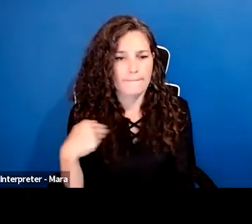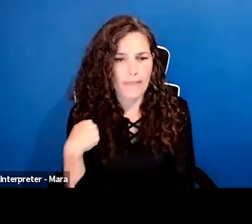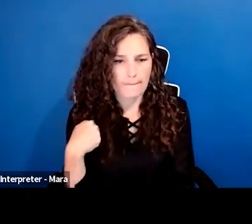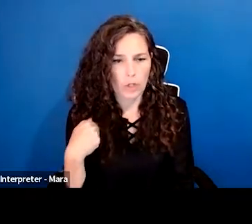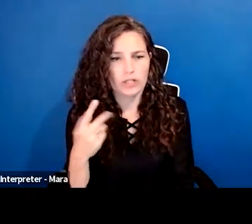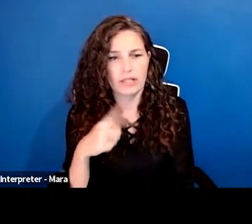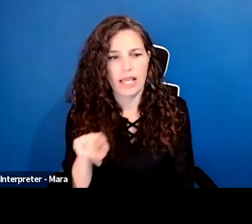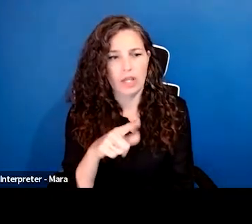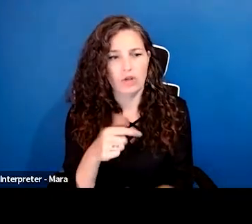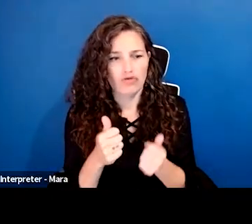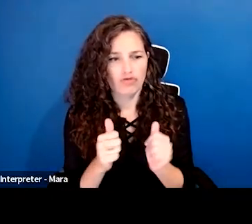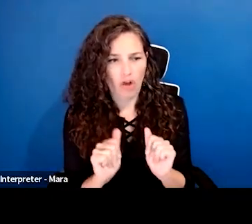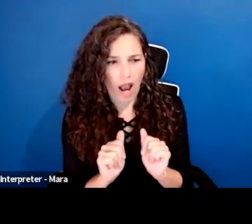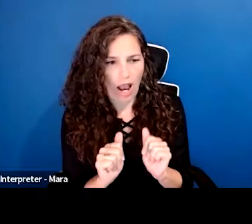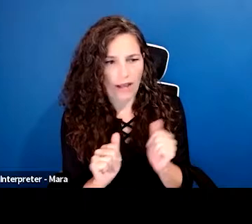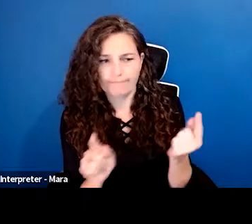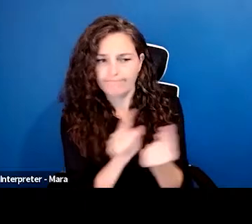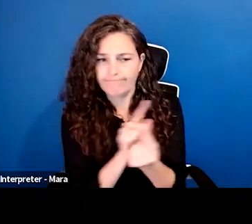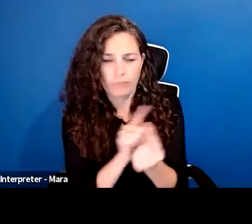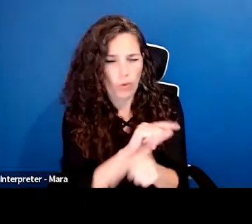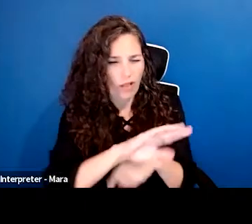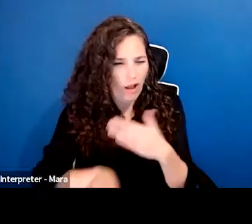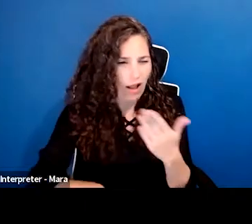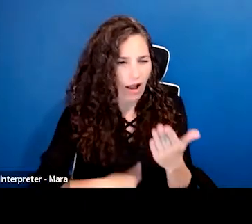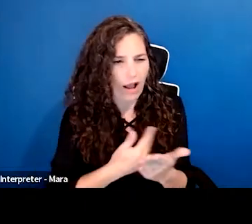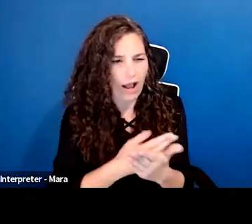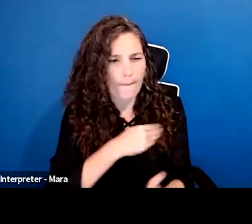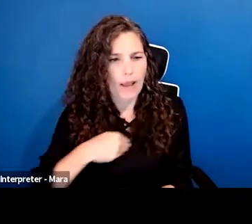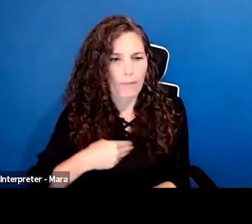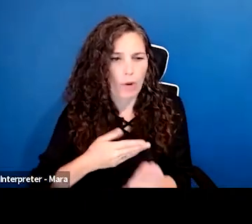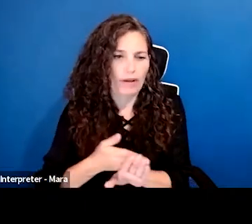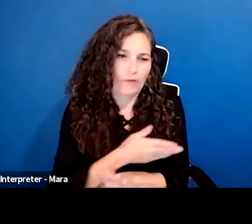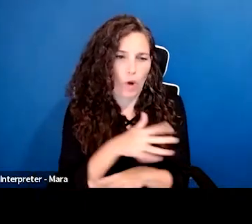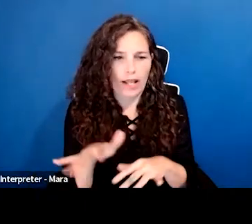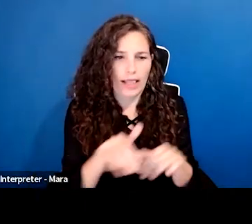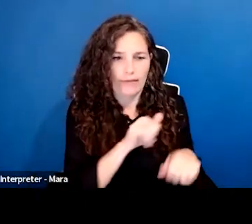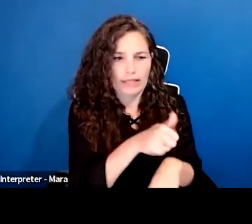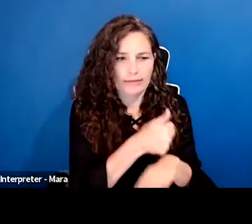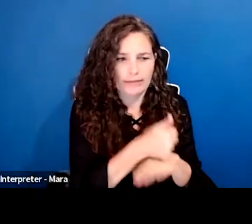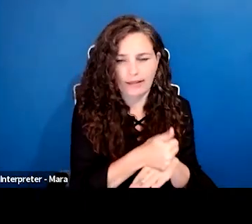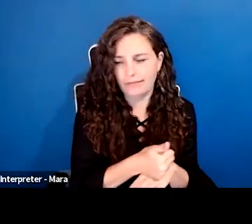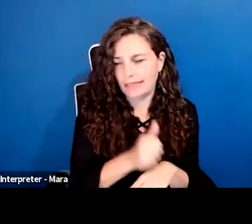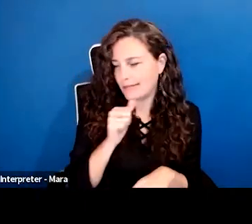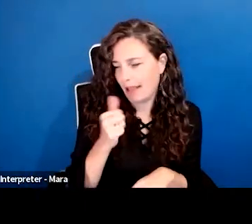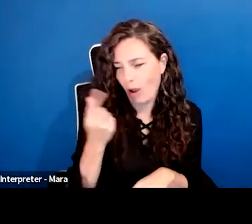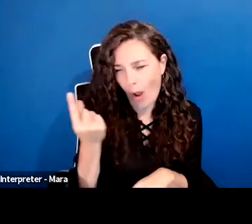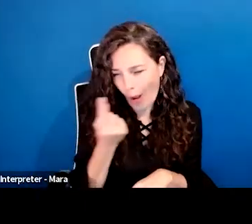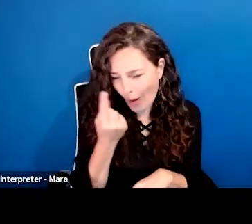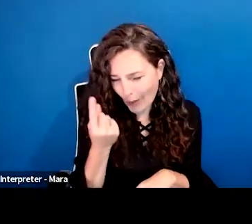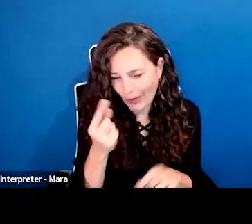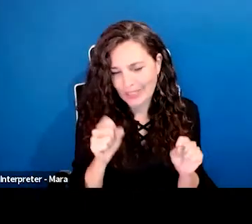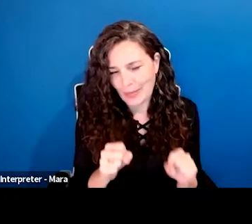with every single member before leaving that set. It's not always possible. Some members are particular, might be busy